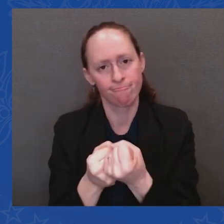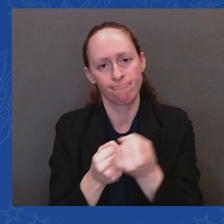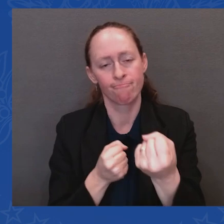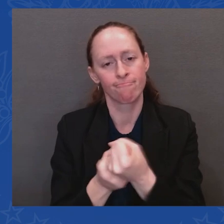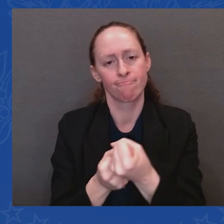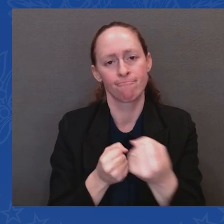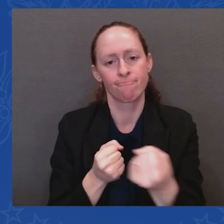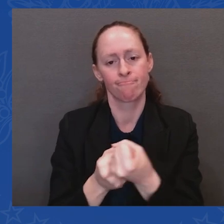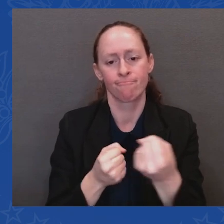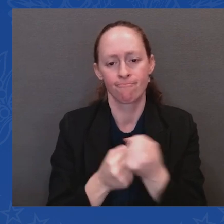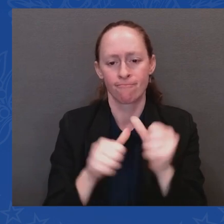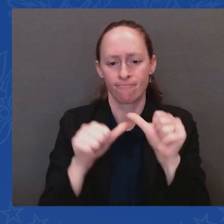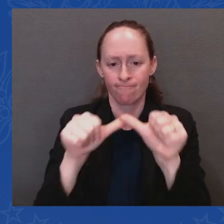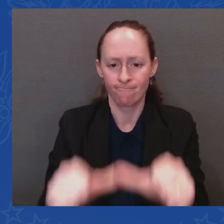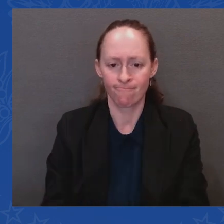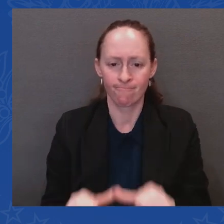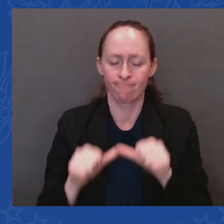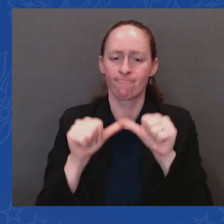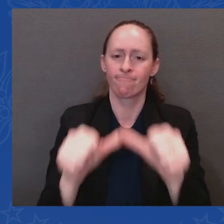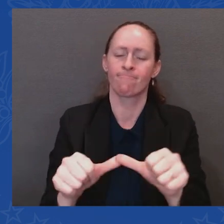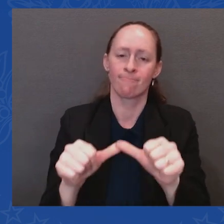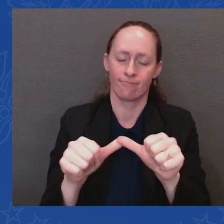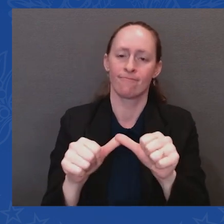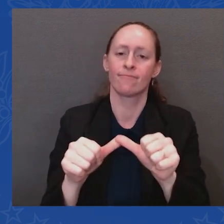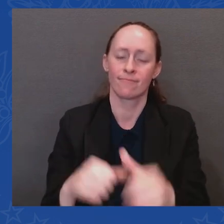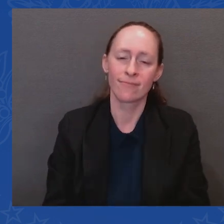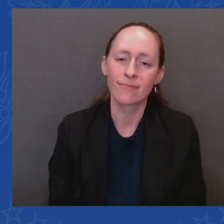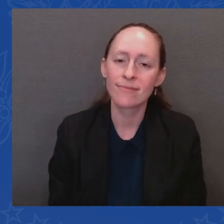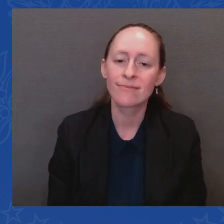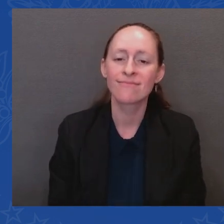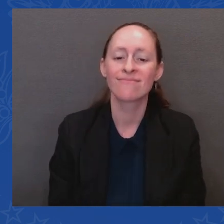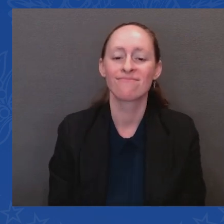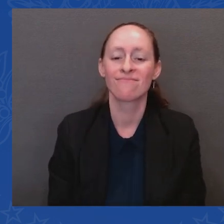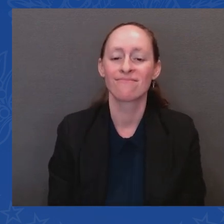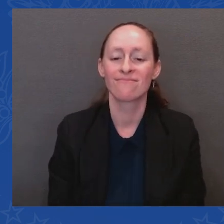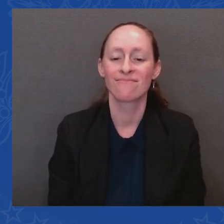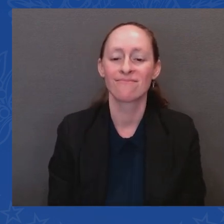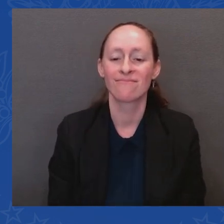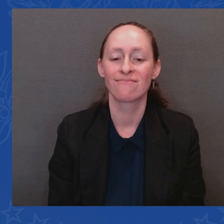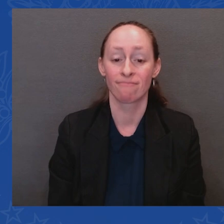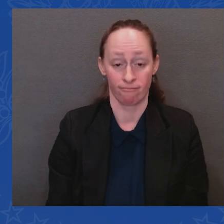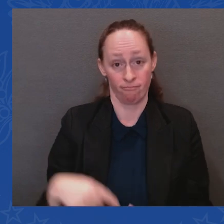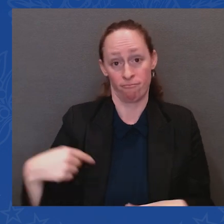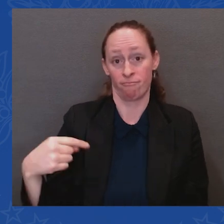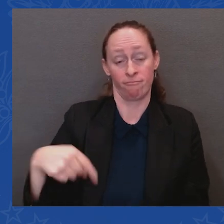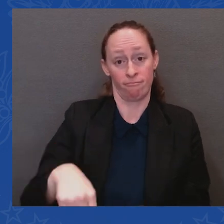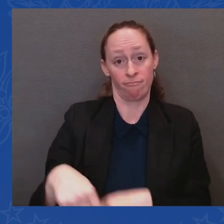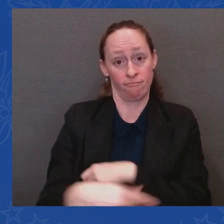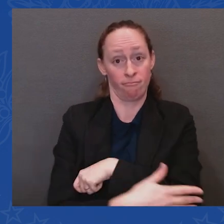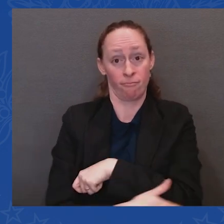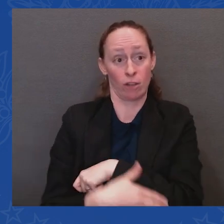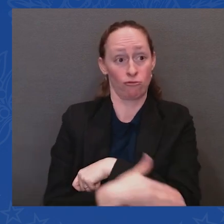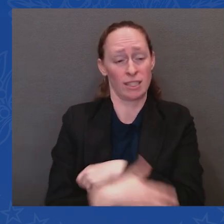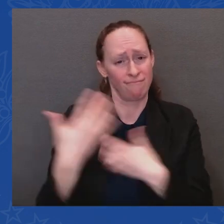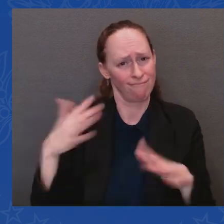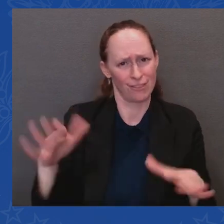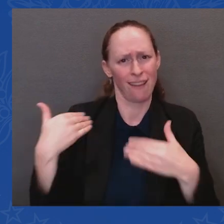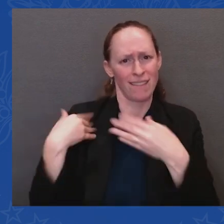As a nation, I've said many times, we have many obligations, but we have only one truly sacred obligation: